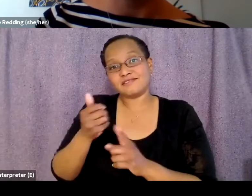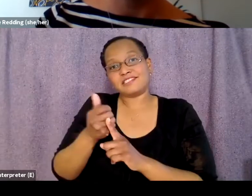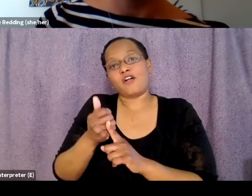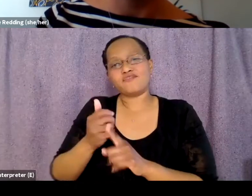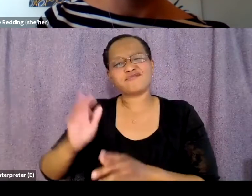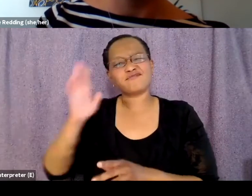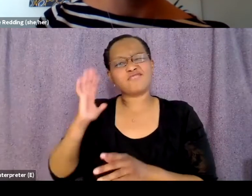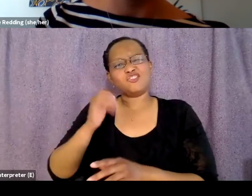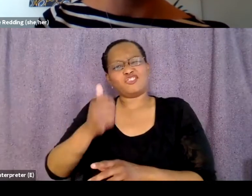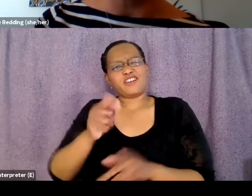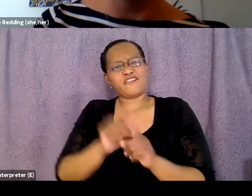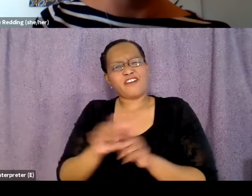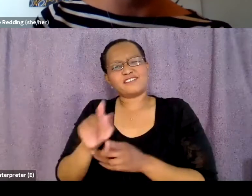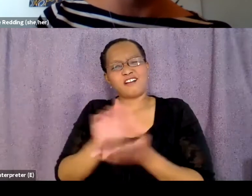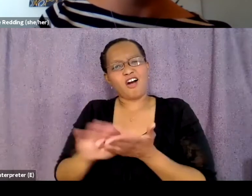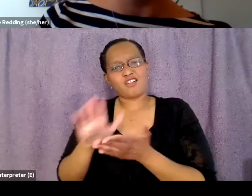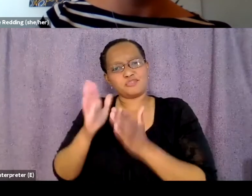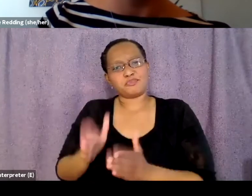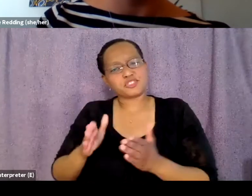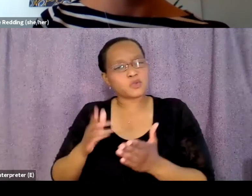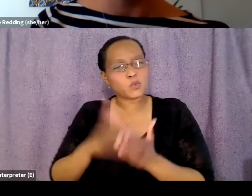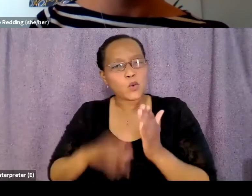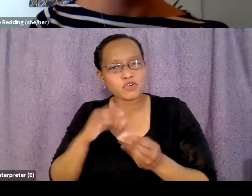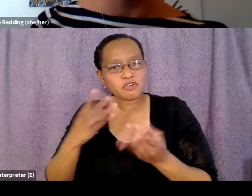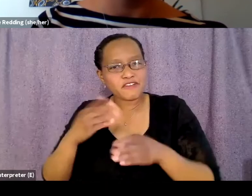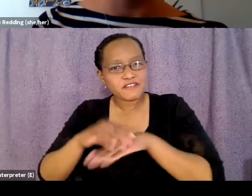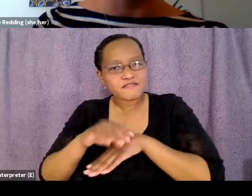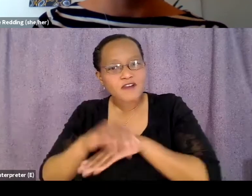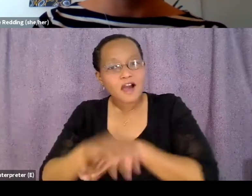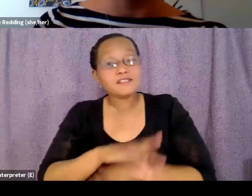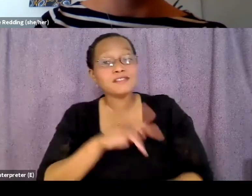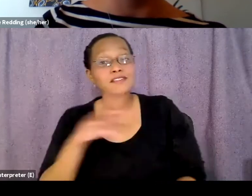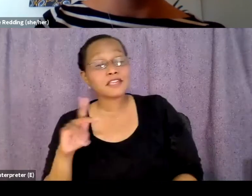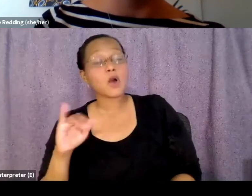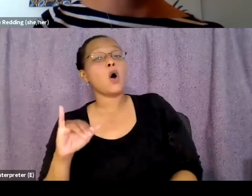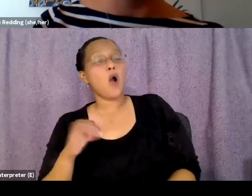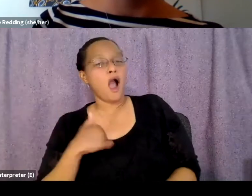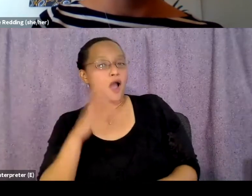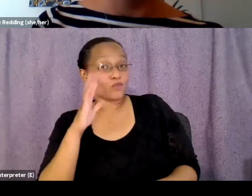relax because I was a very high strung college student and I was very nervous.